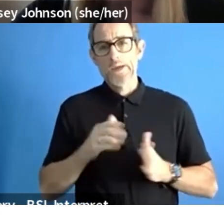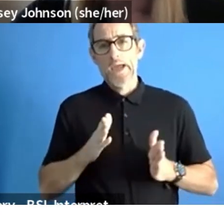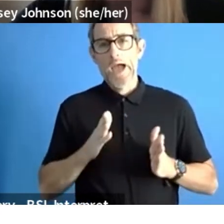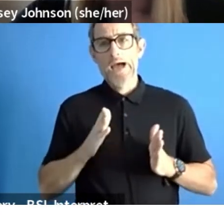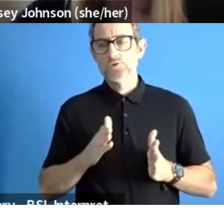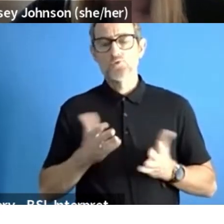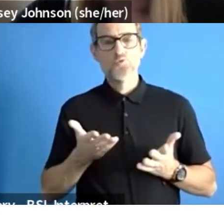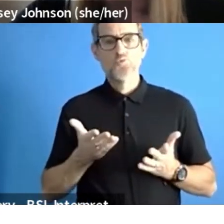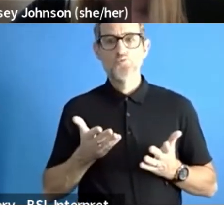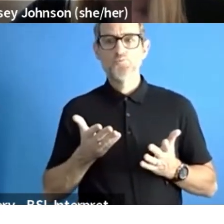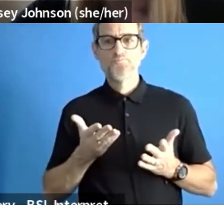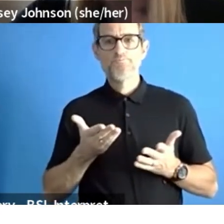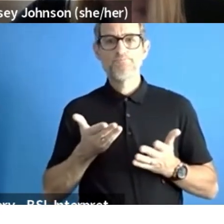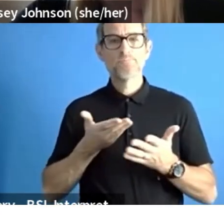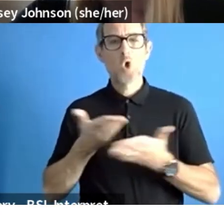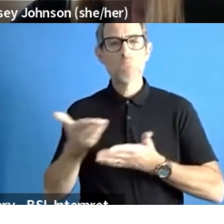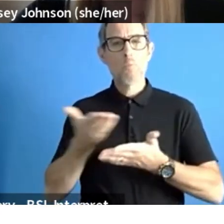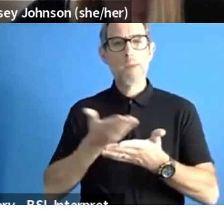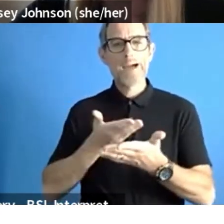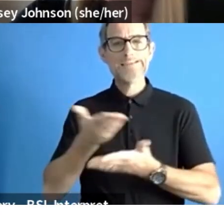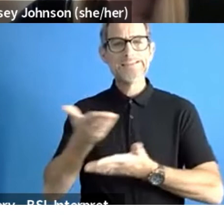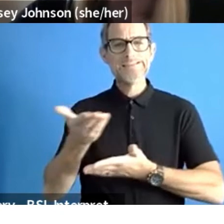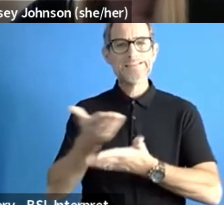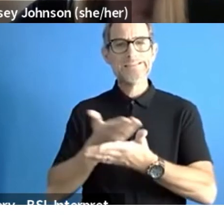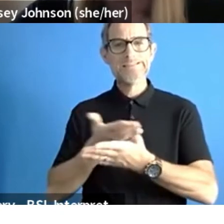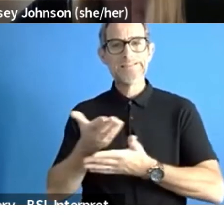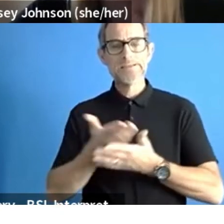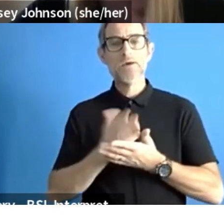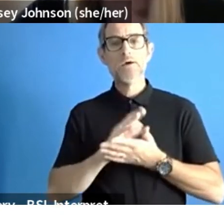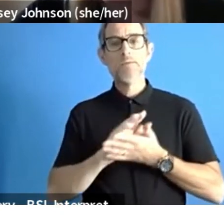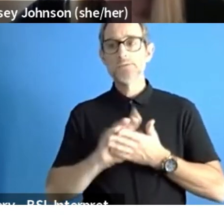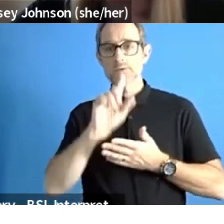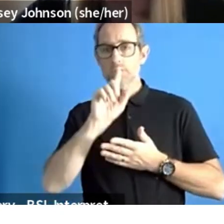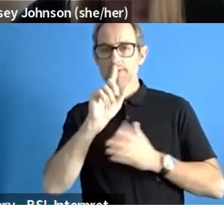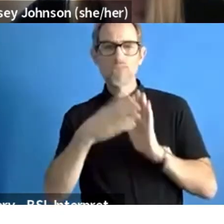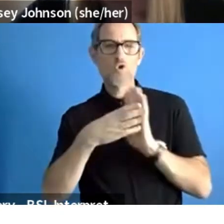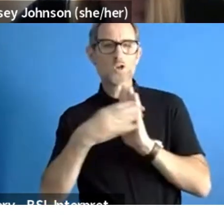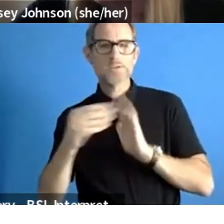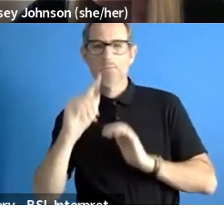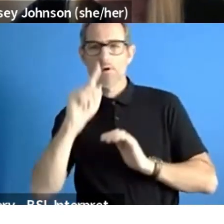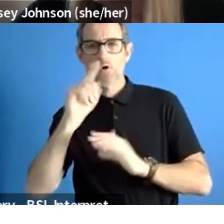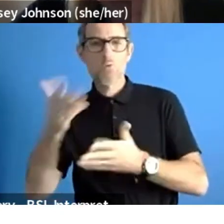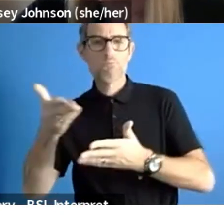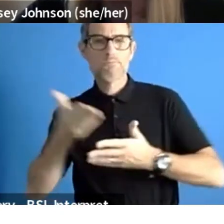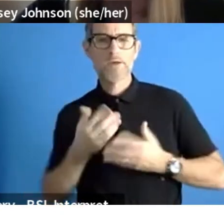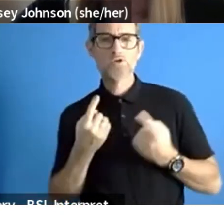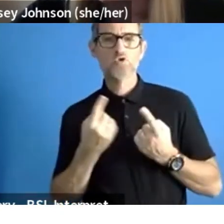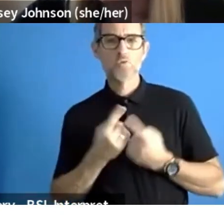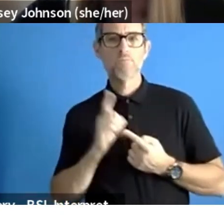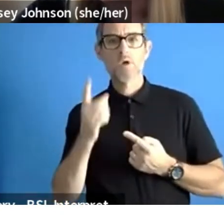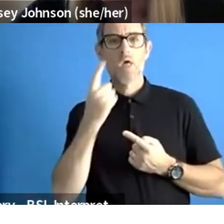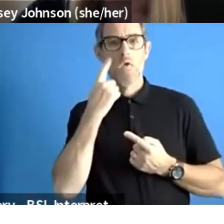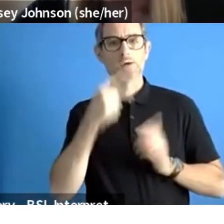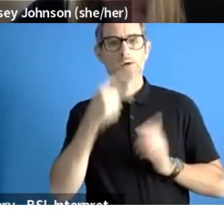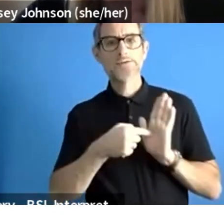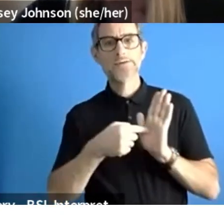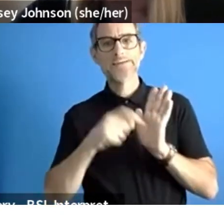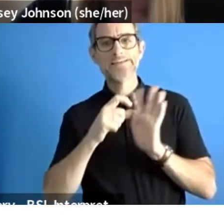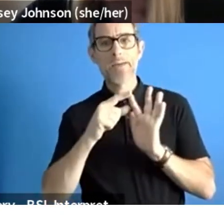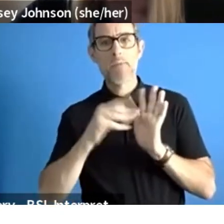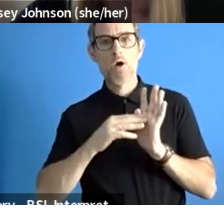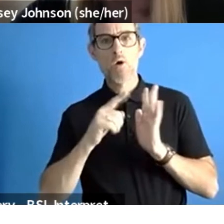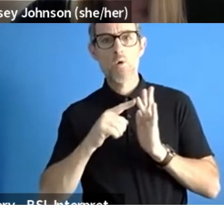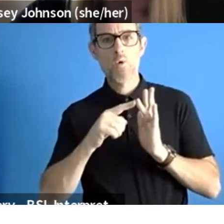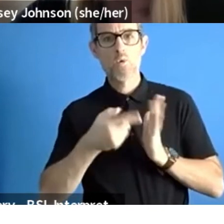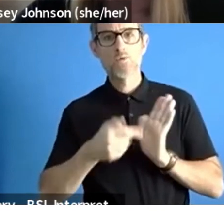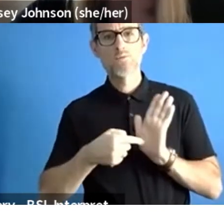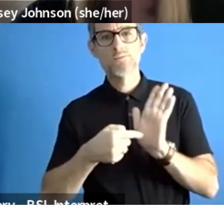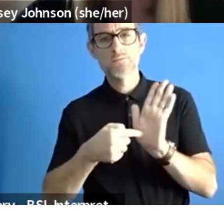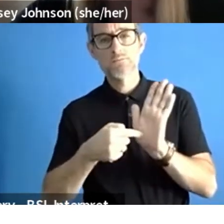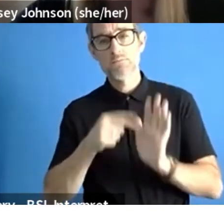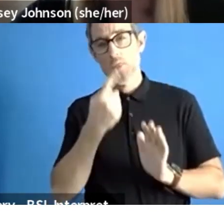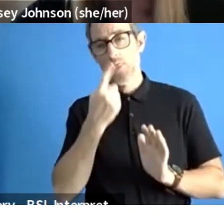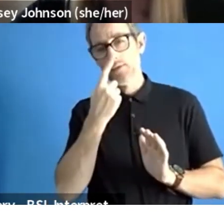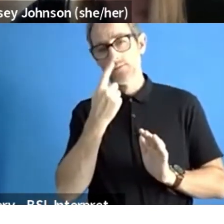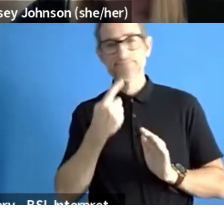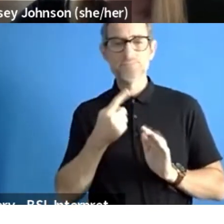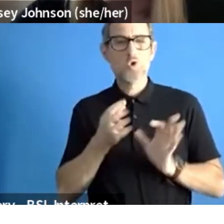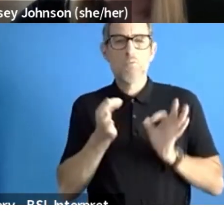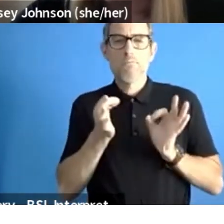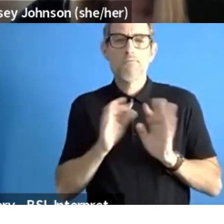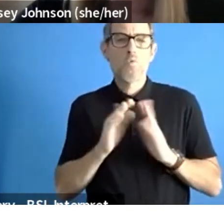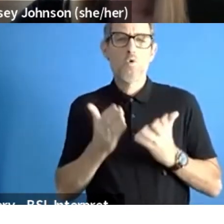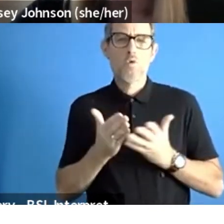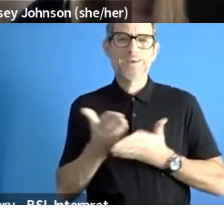led at that the point.